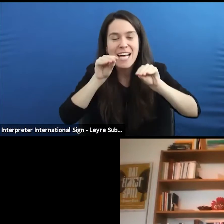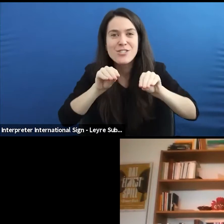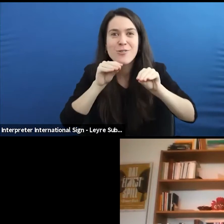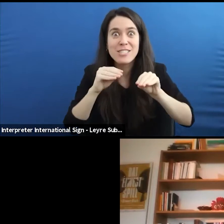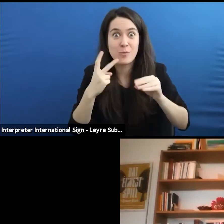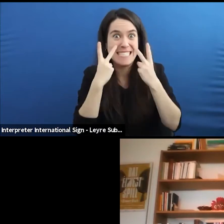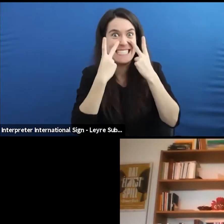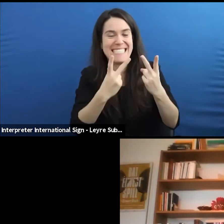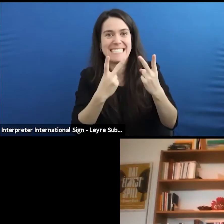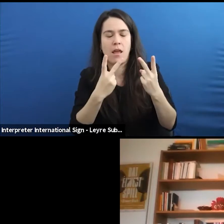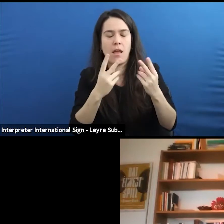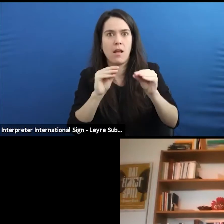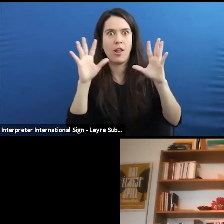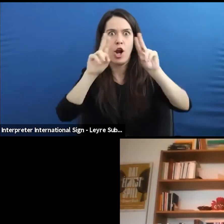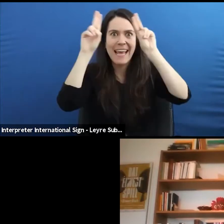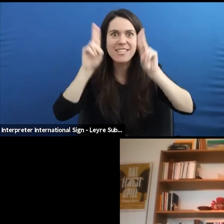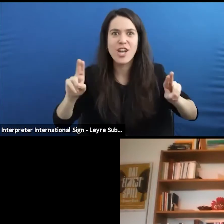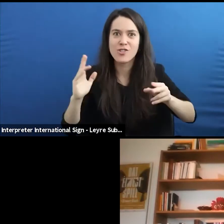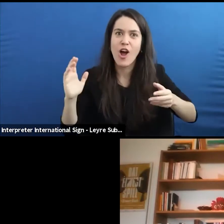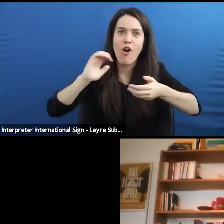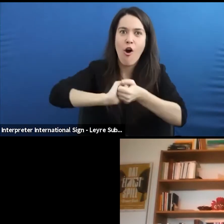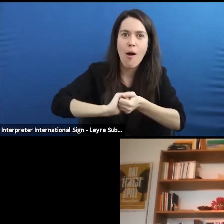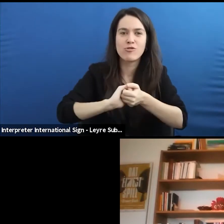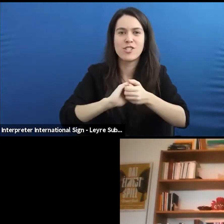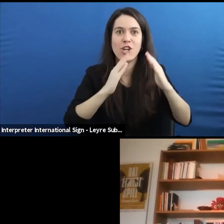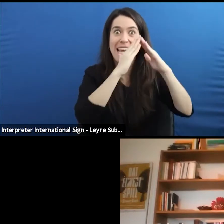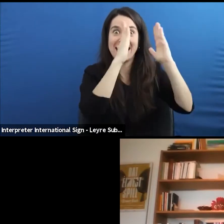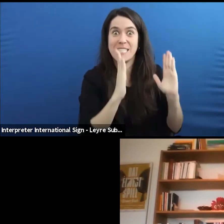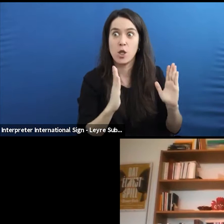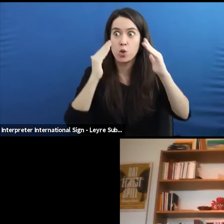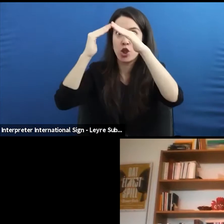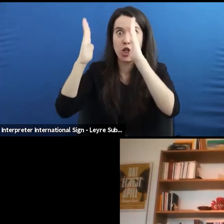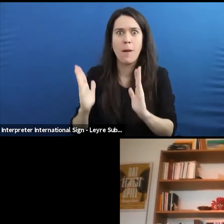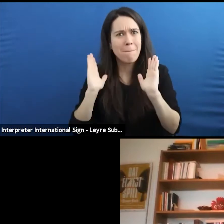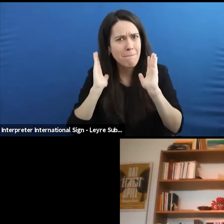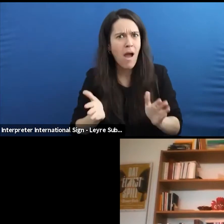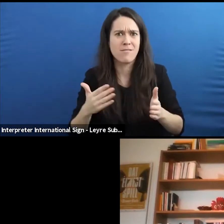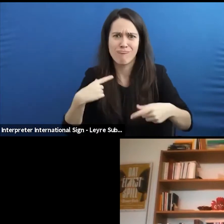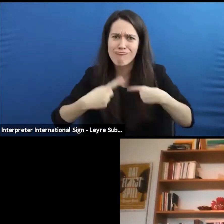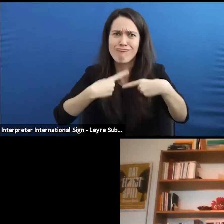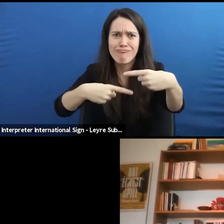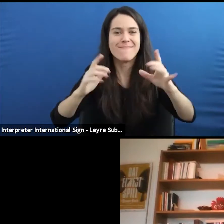international collaboration between institutions needs to be implemented, to all different stages